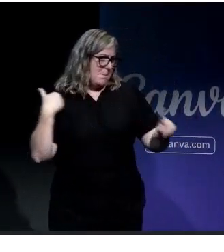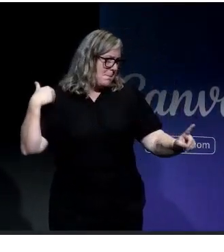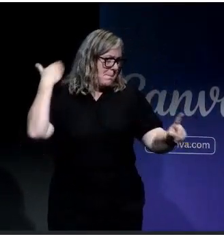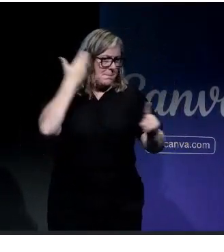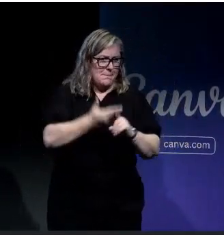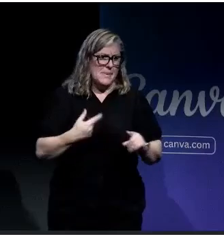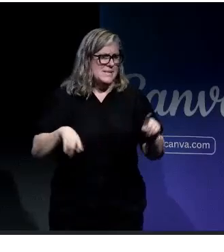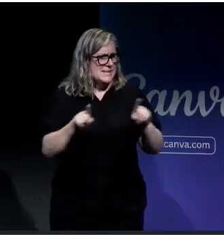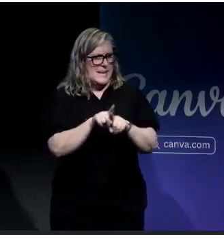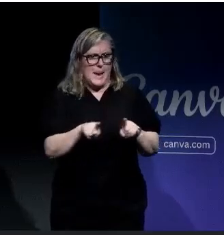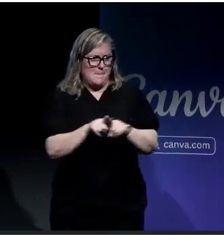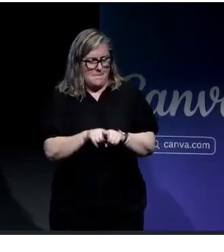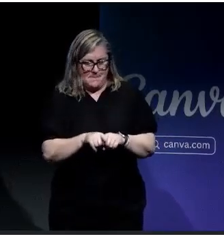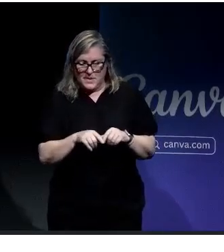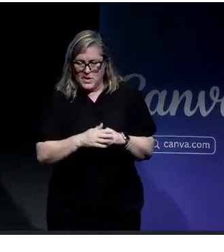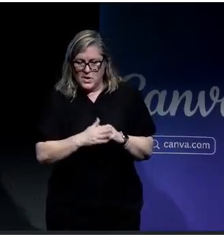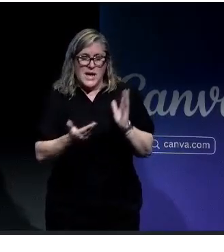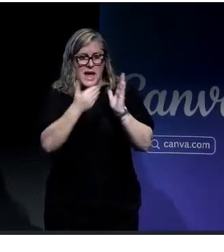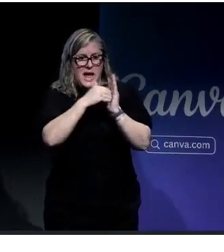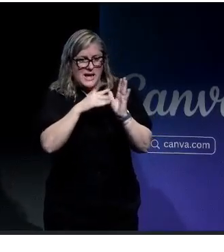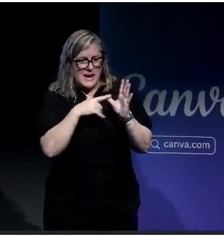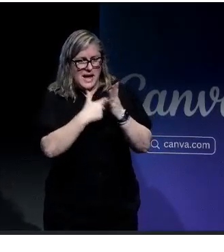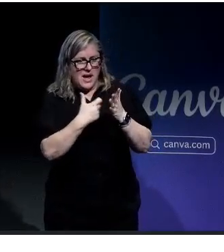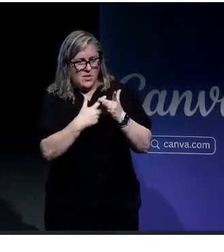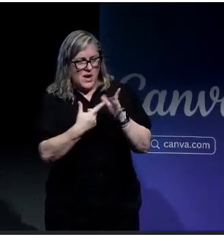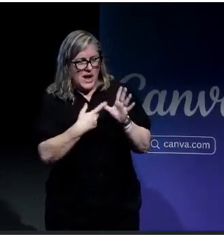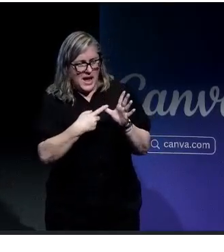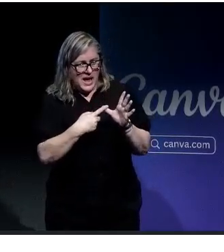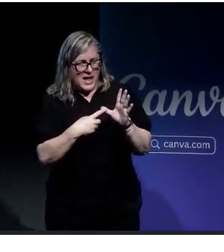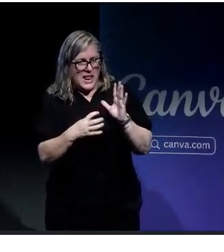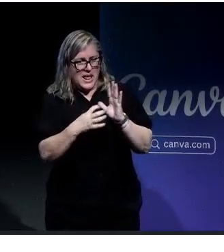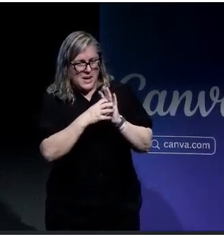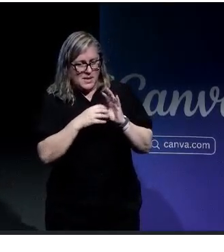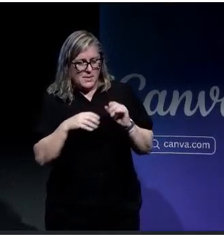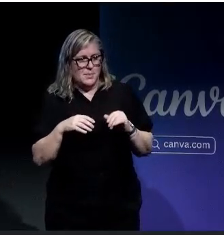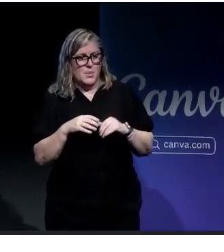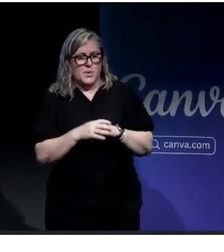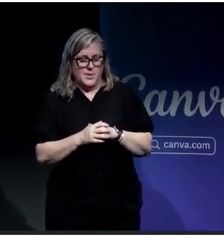So we've added an area label to this role equals image and this time